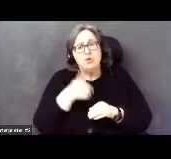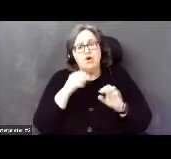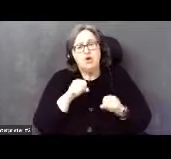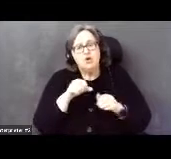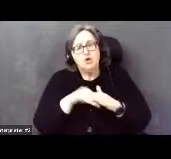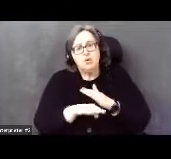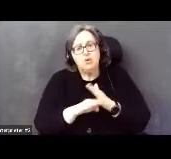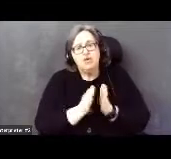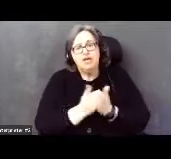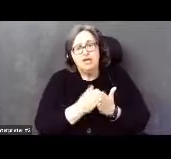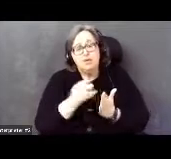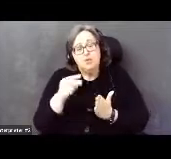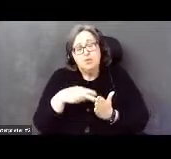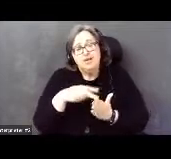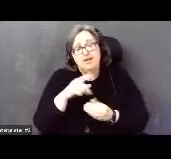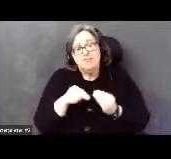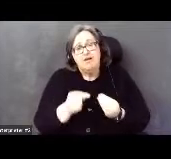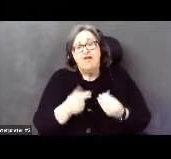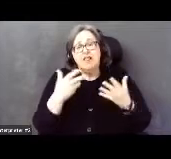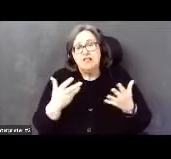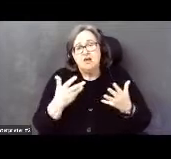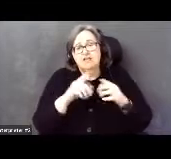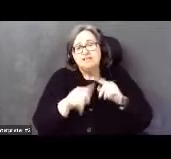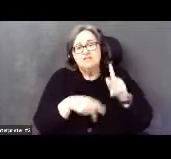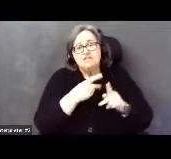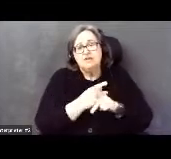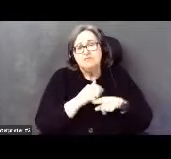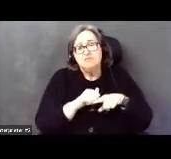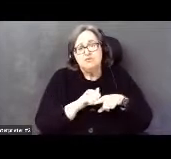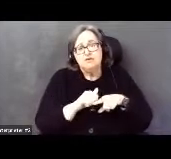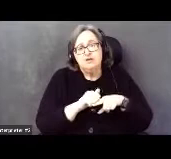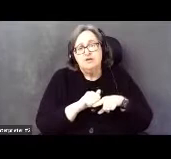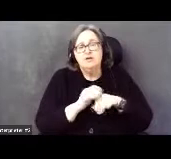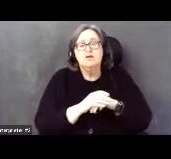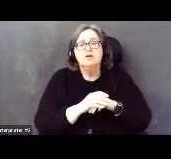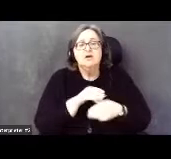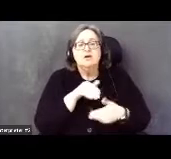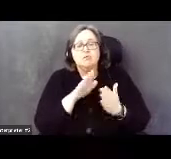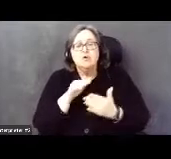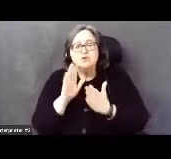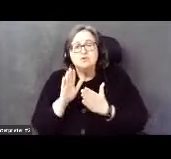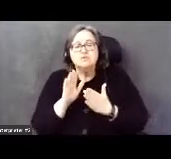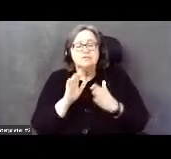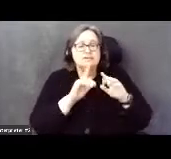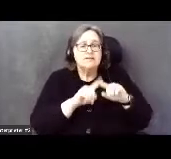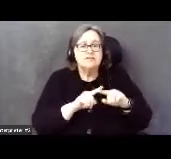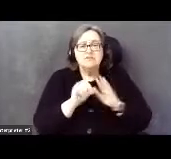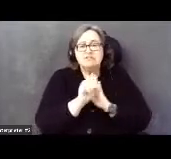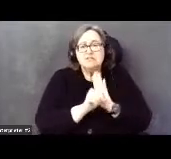guide and read about lots of different types of training approaches that have been done by different states and better yet I'm